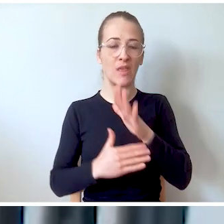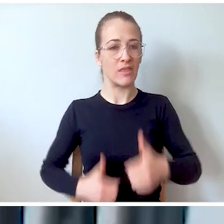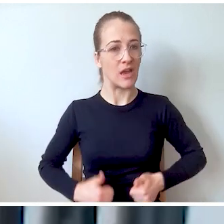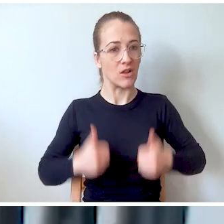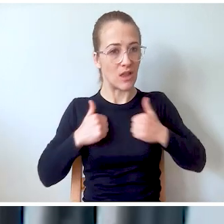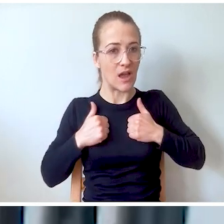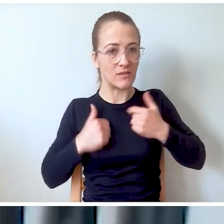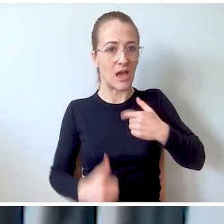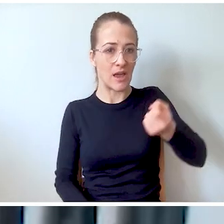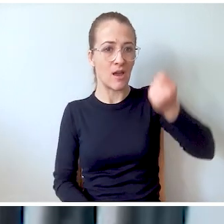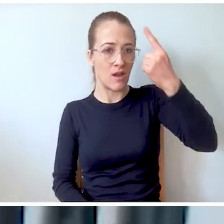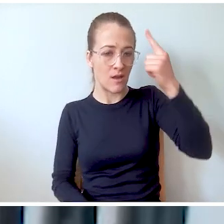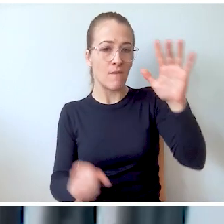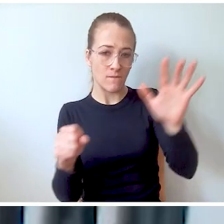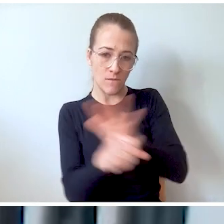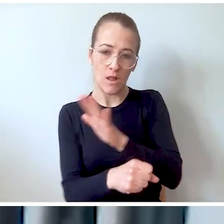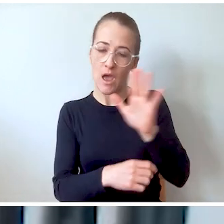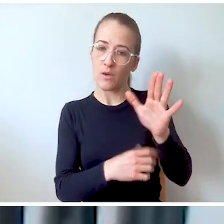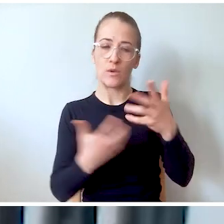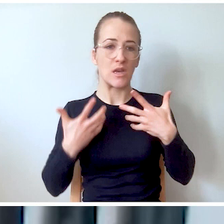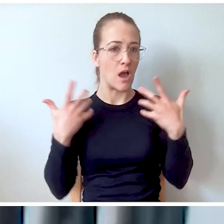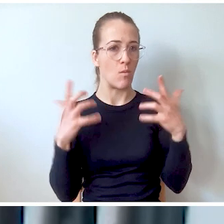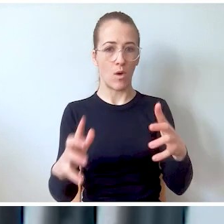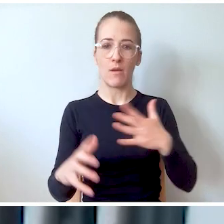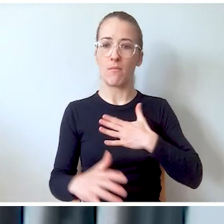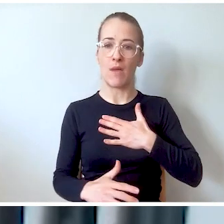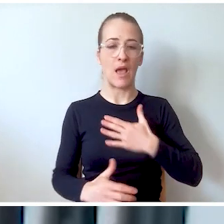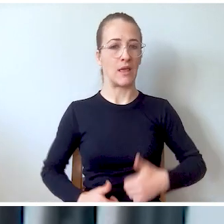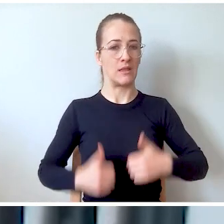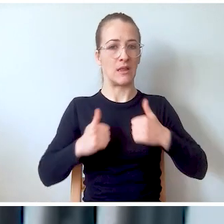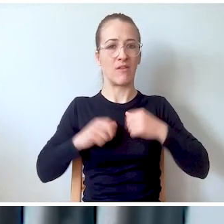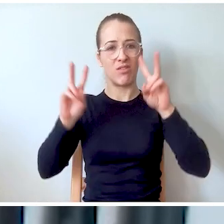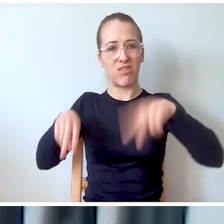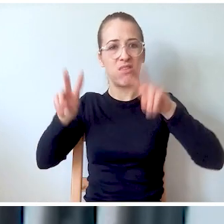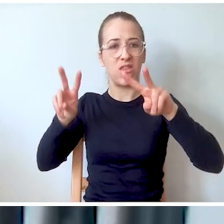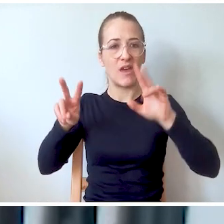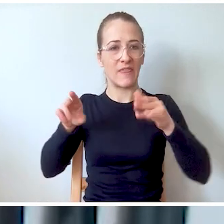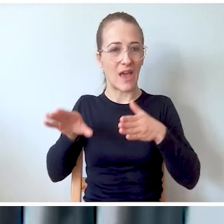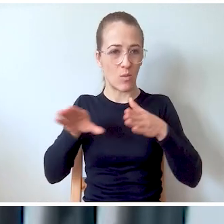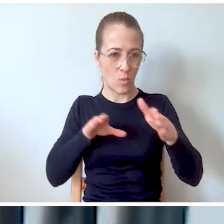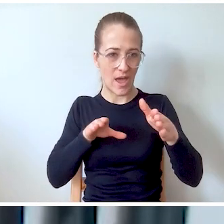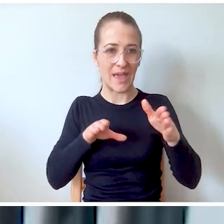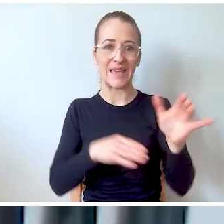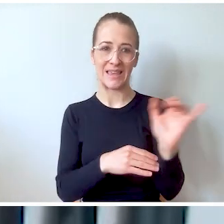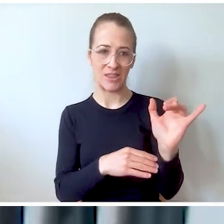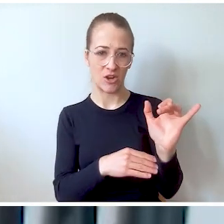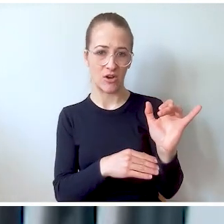I understand that fully and I would not ever want my life trivialized in that way either.